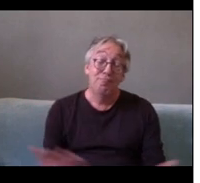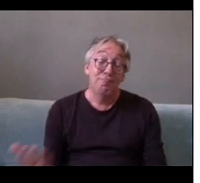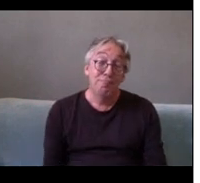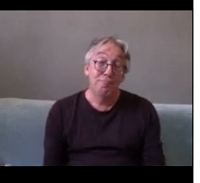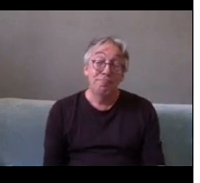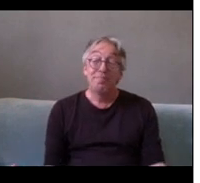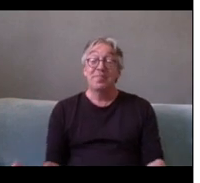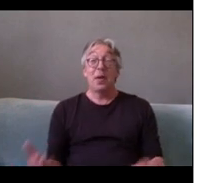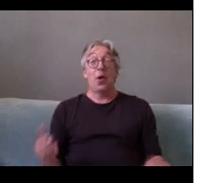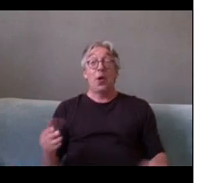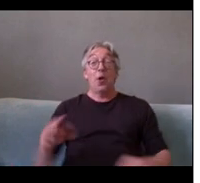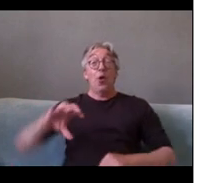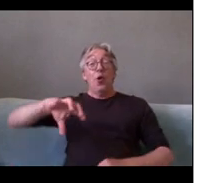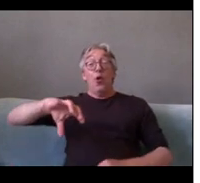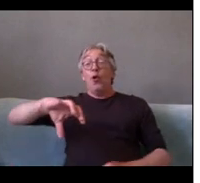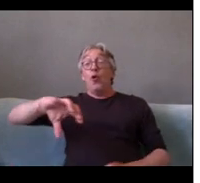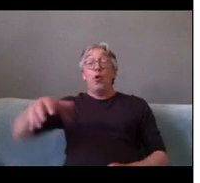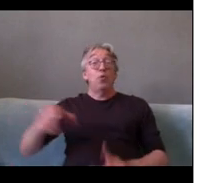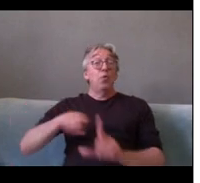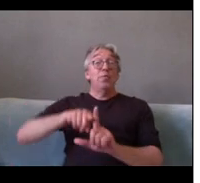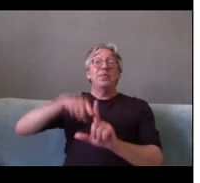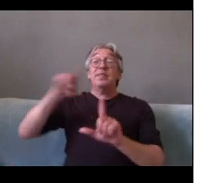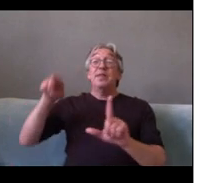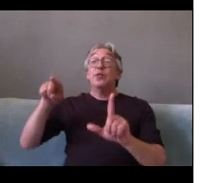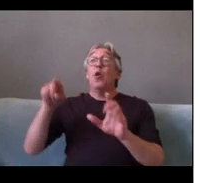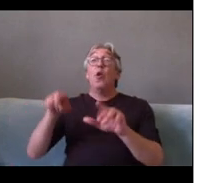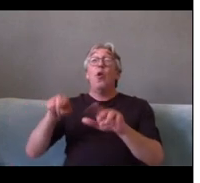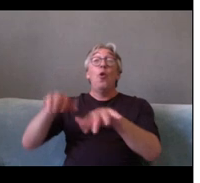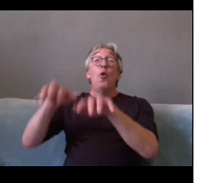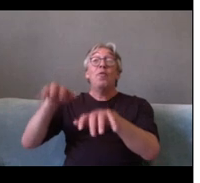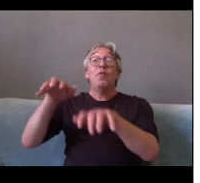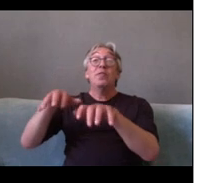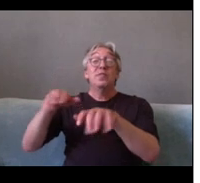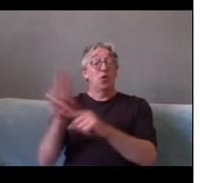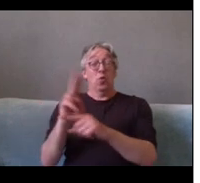to identify persons with disabilities. One of them is using direct questions